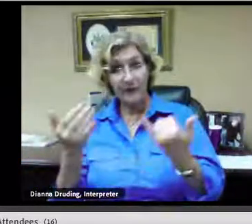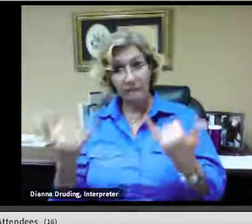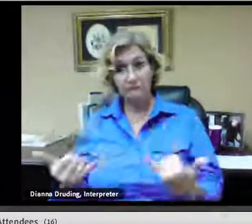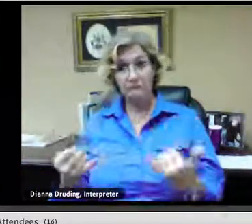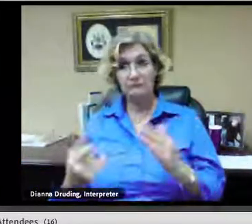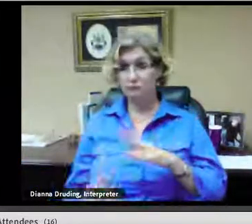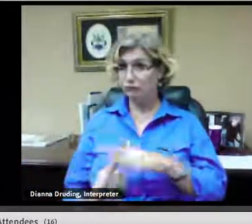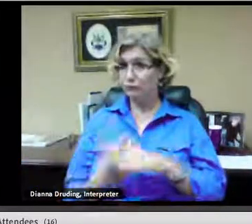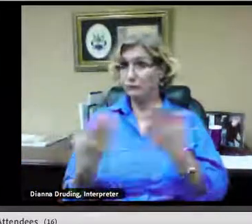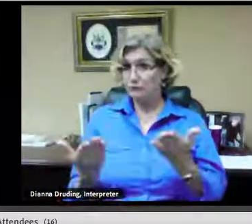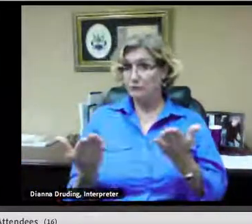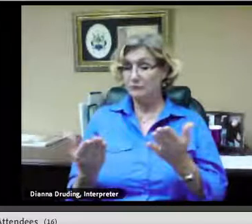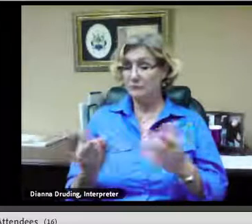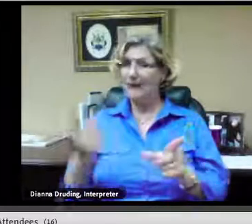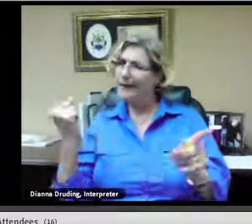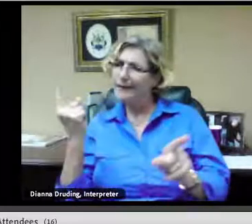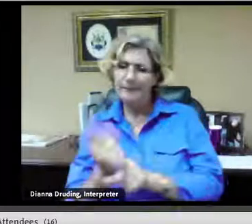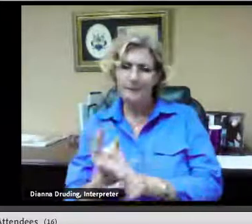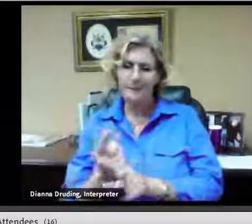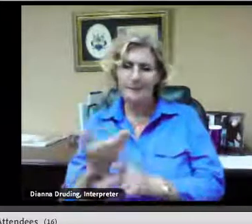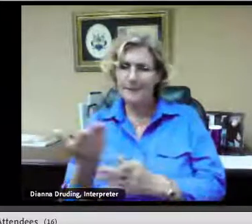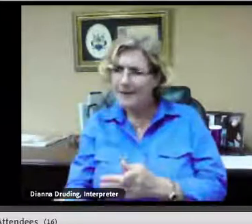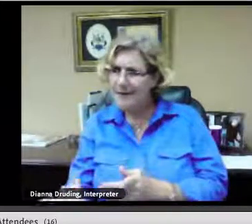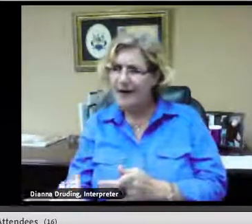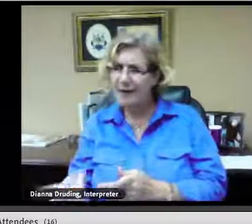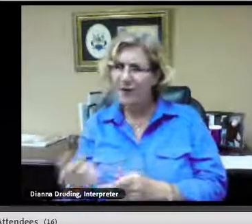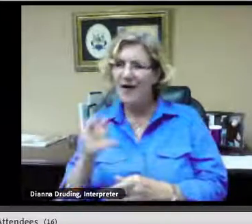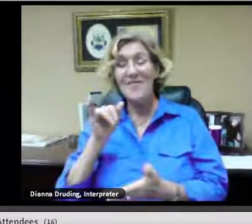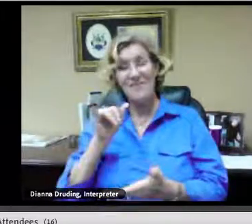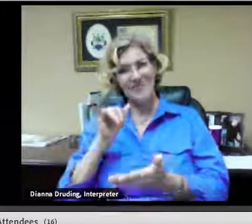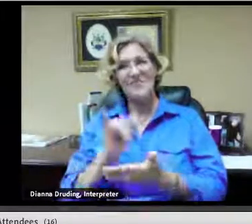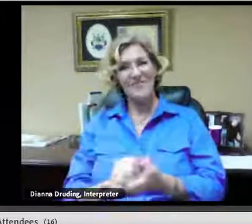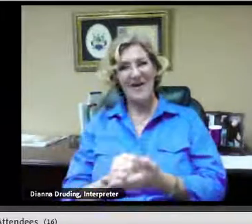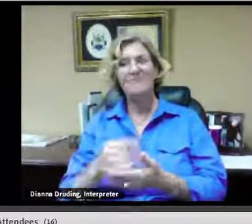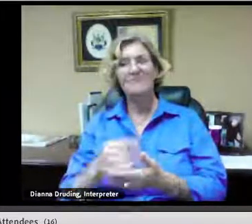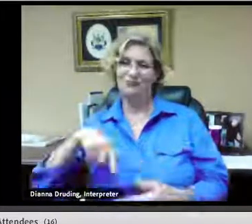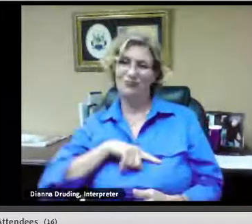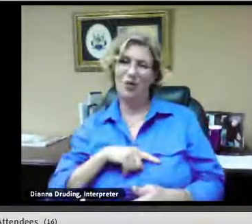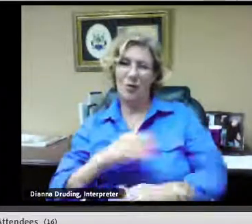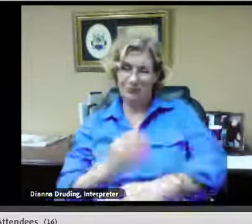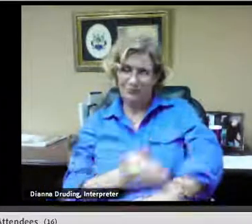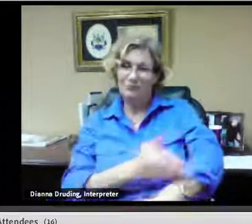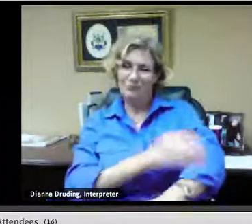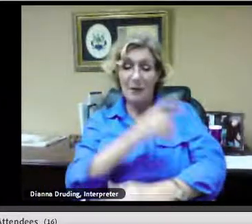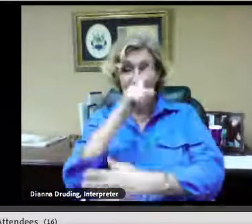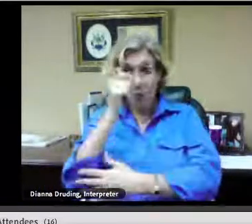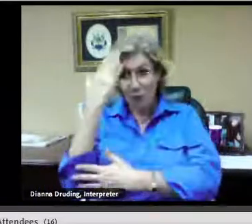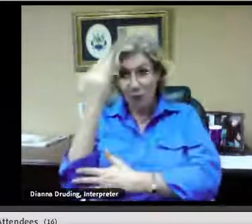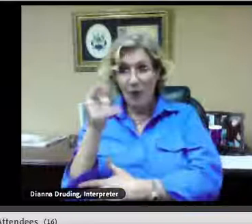is indicative of the fact that we are making progress. You care enough about accessibility to attend